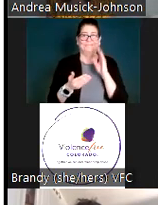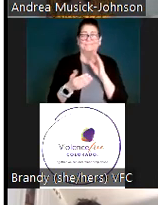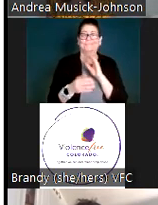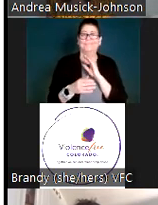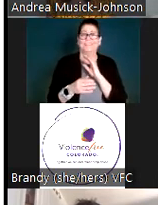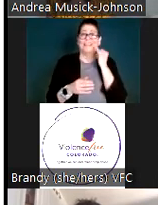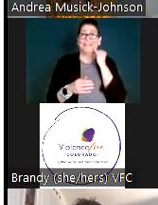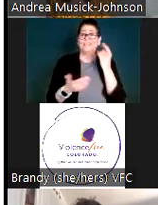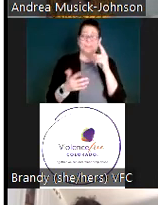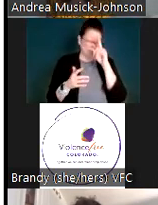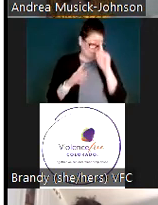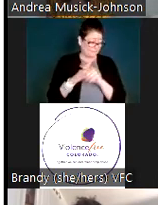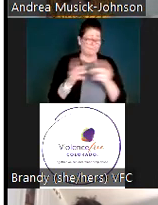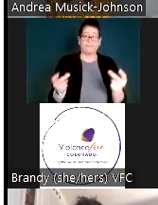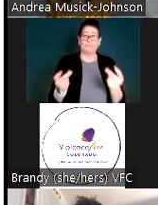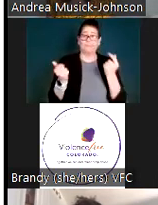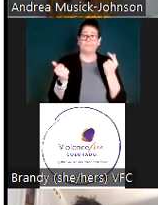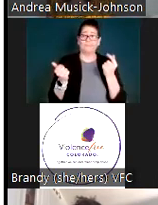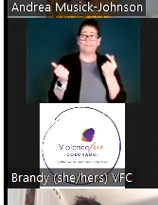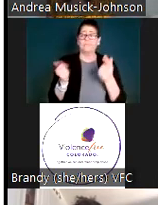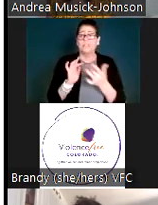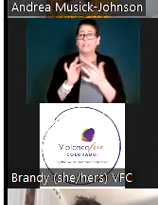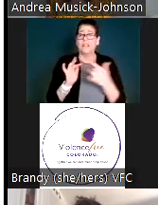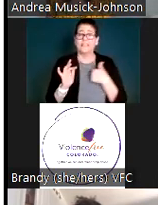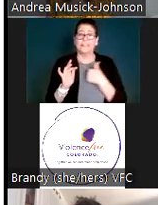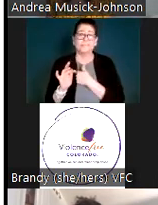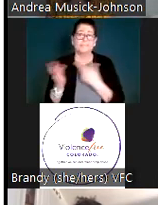more immediately you can always contact us here at Violence Free and we can make sure we get a